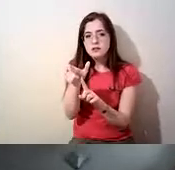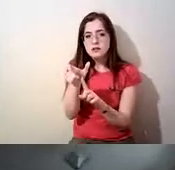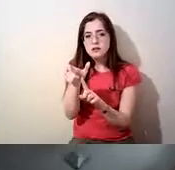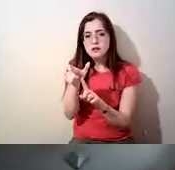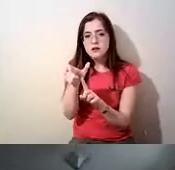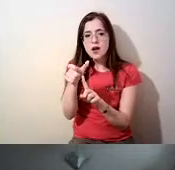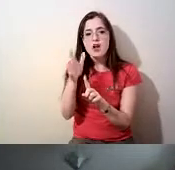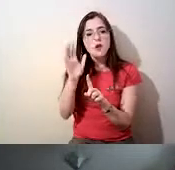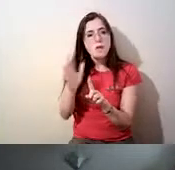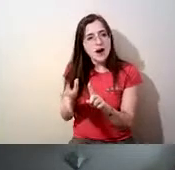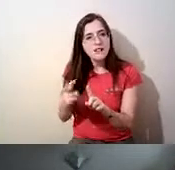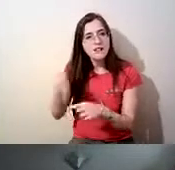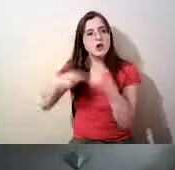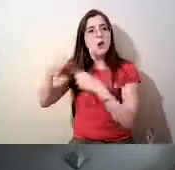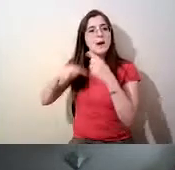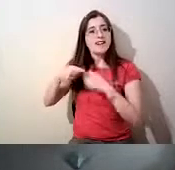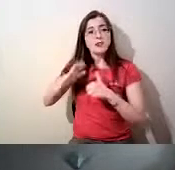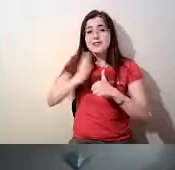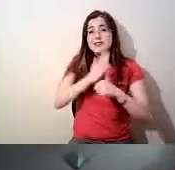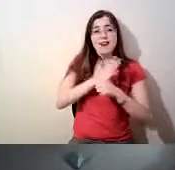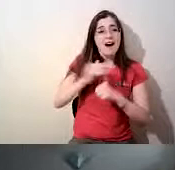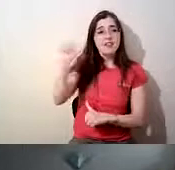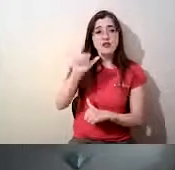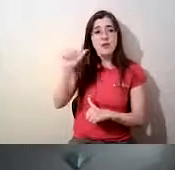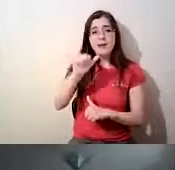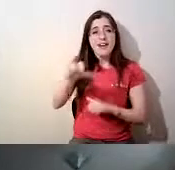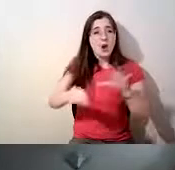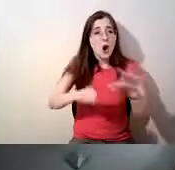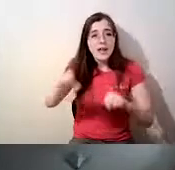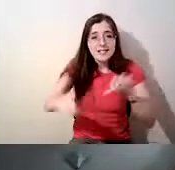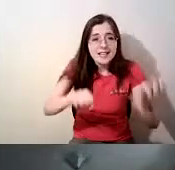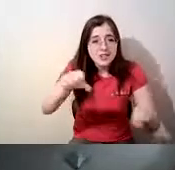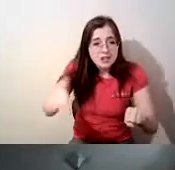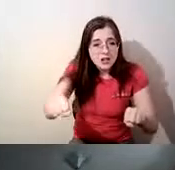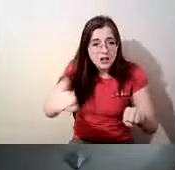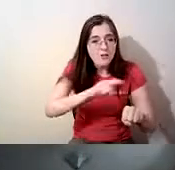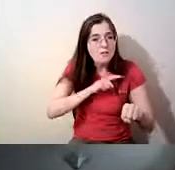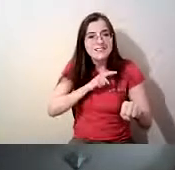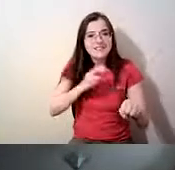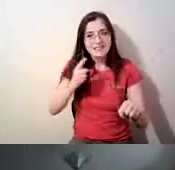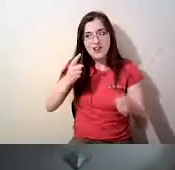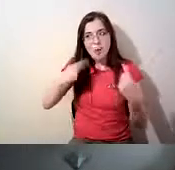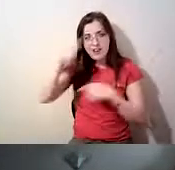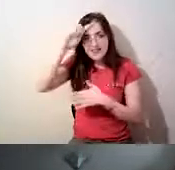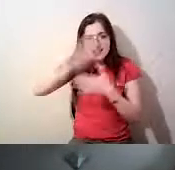european colonization because we have already lived through genocides we have already lived